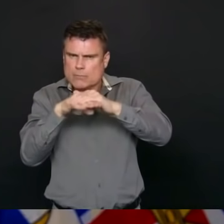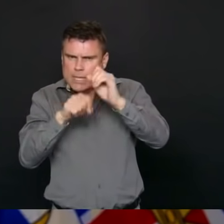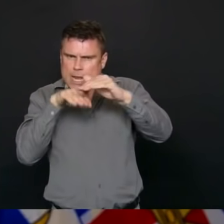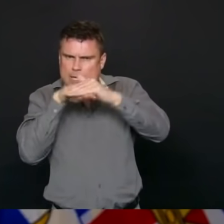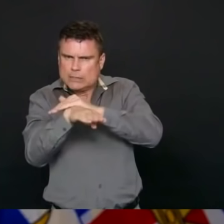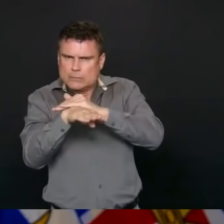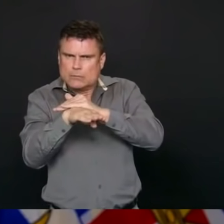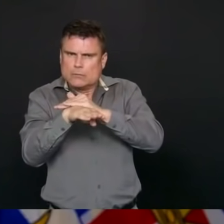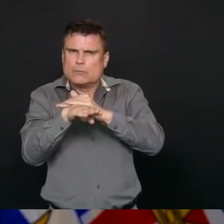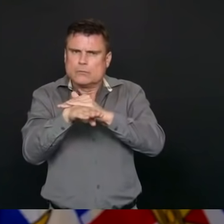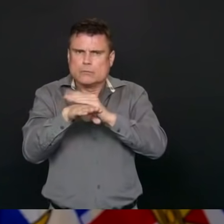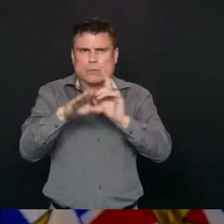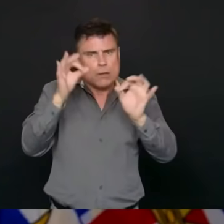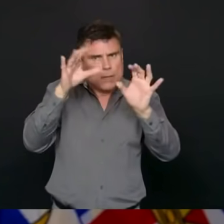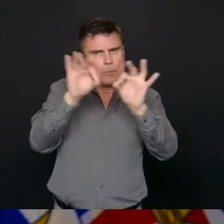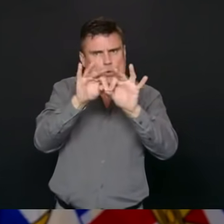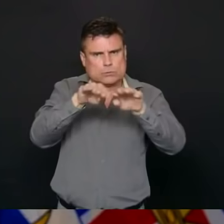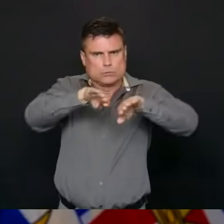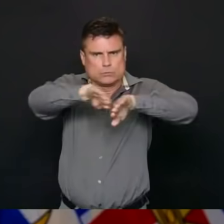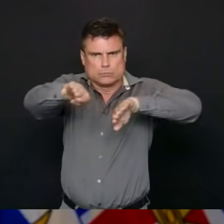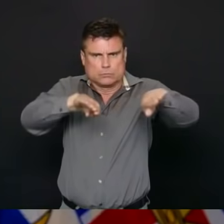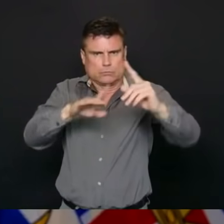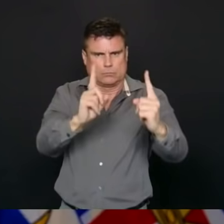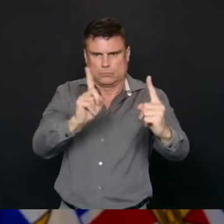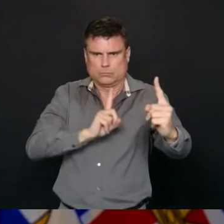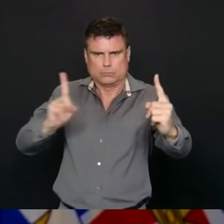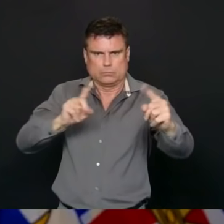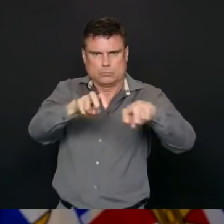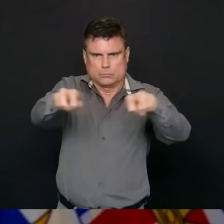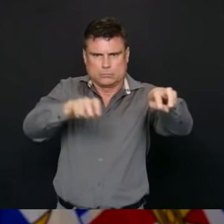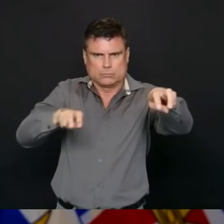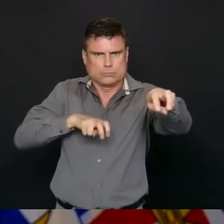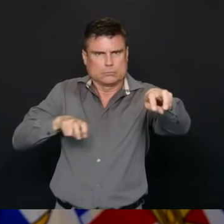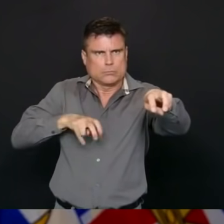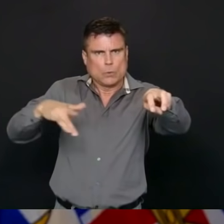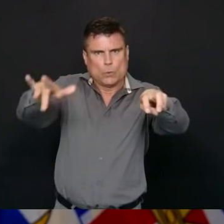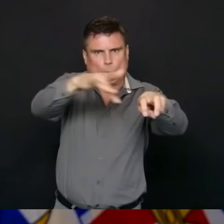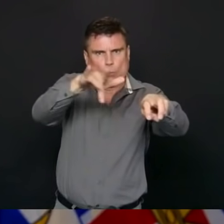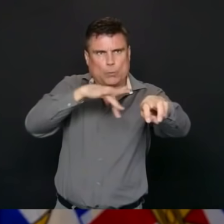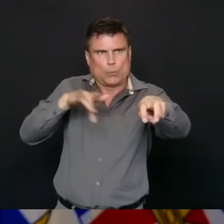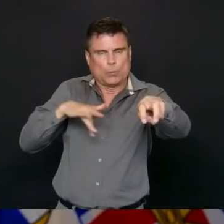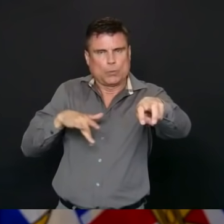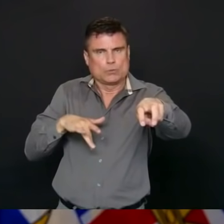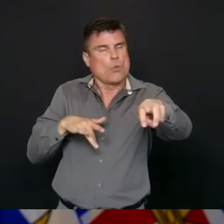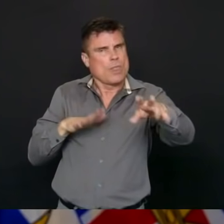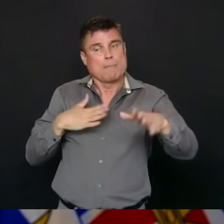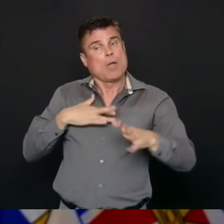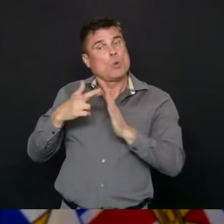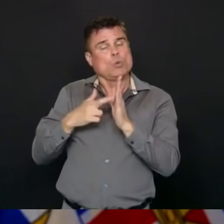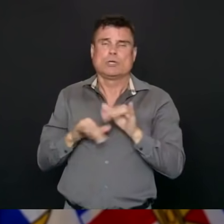be in place through the summer and fall and we will reassess as we learned and find more about what is happening.